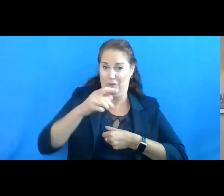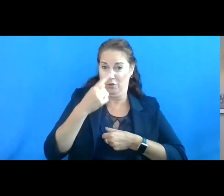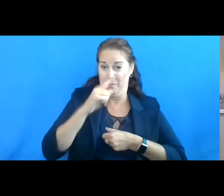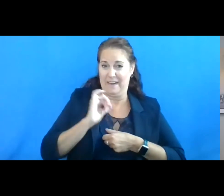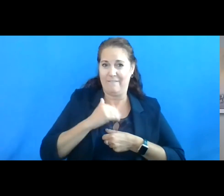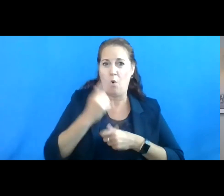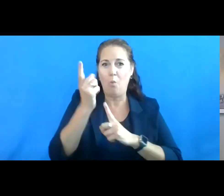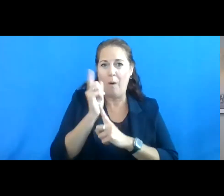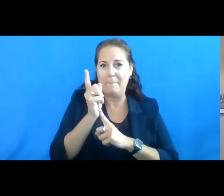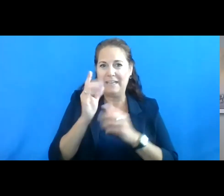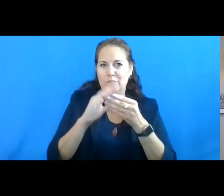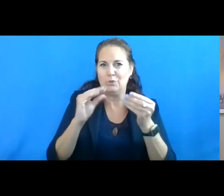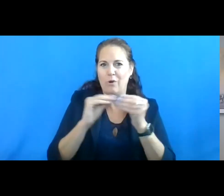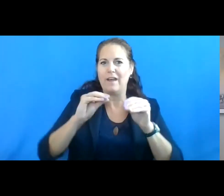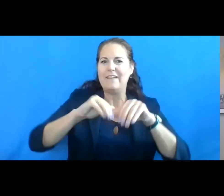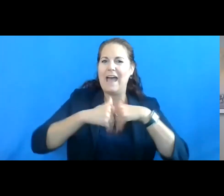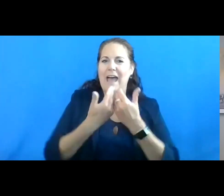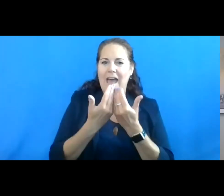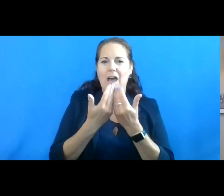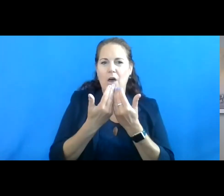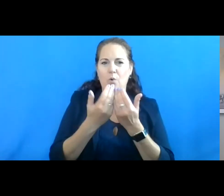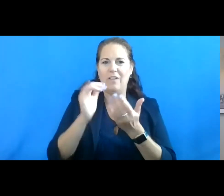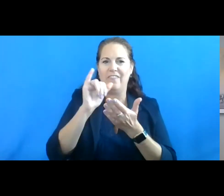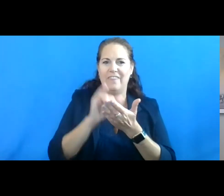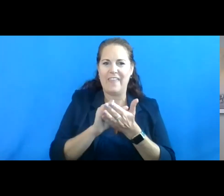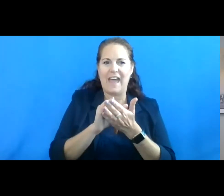with you on how that so hit home with me.